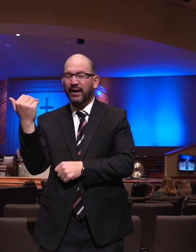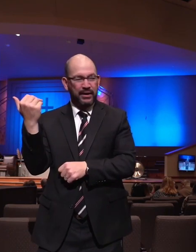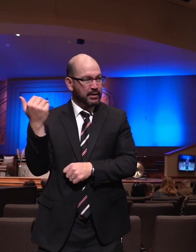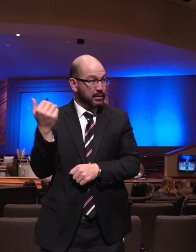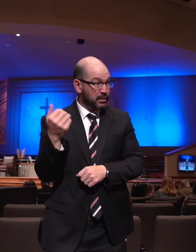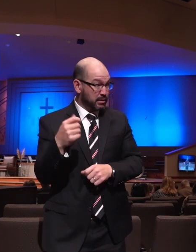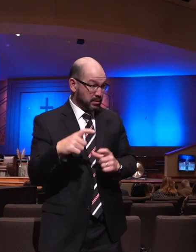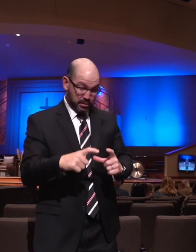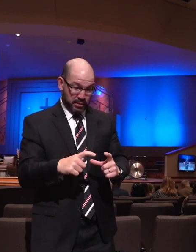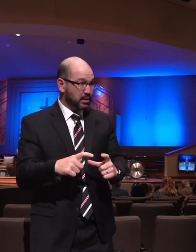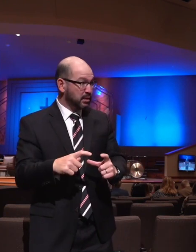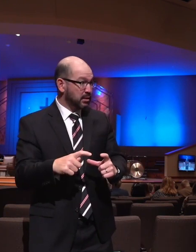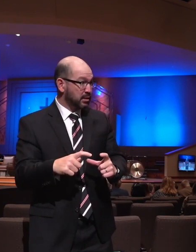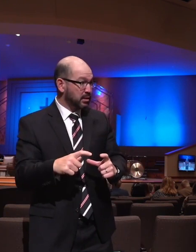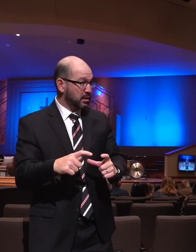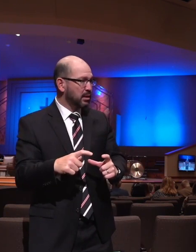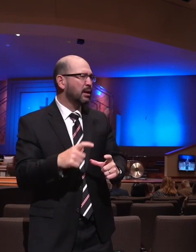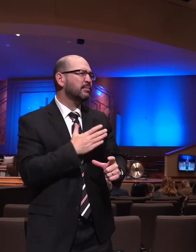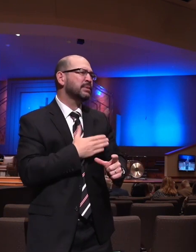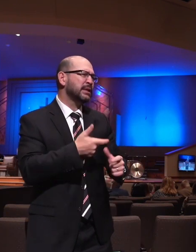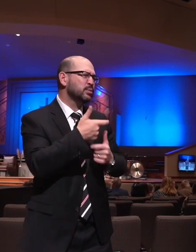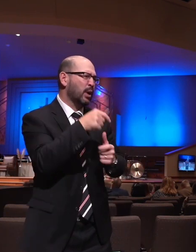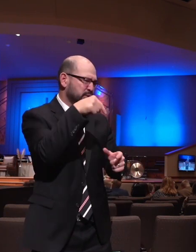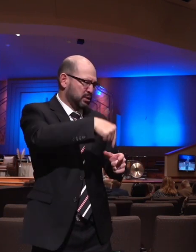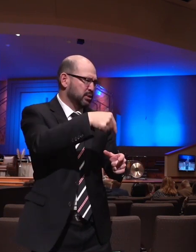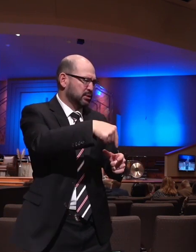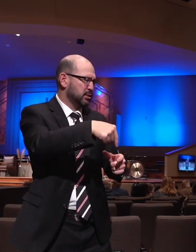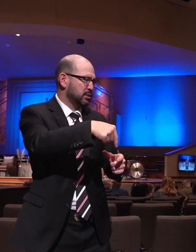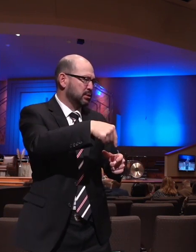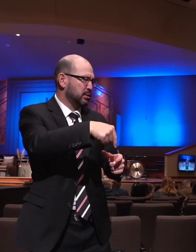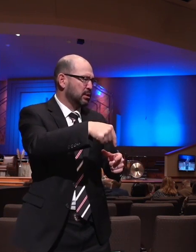said hey listen I want you to watch this this will show you how to get to heaven